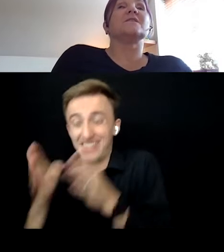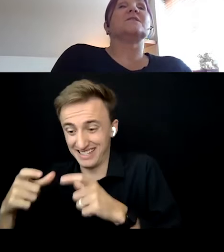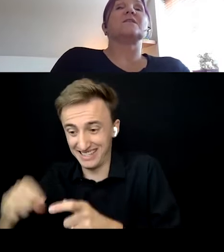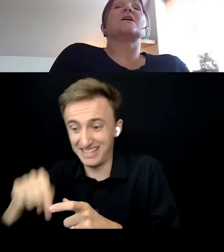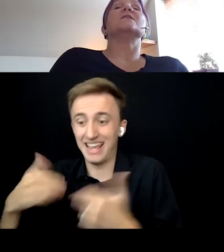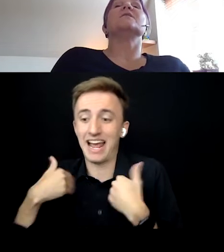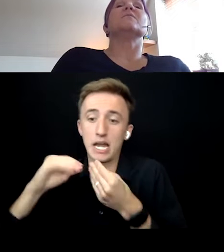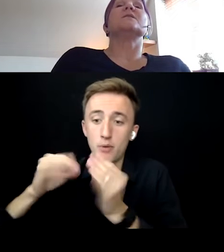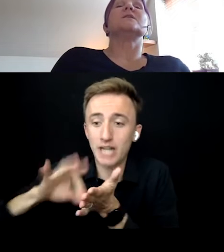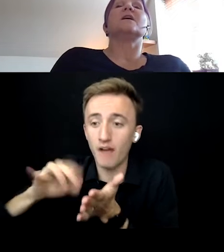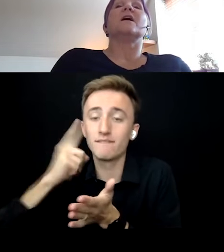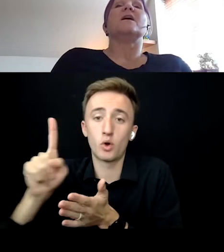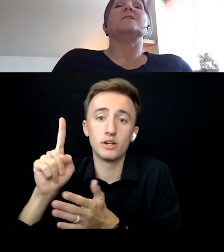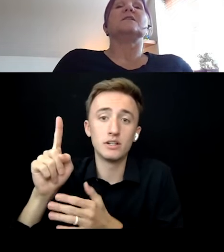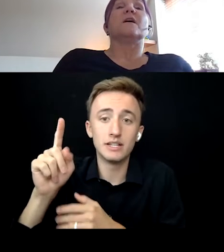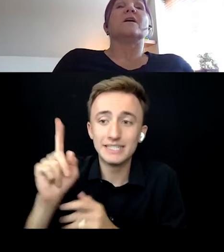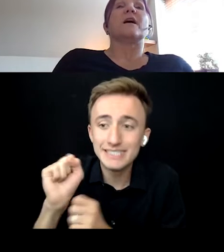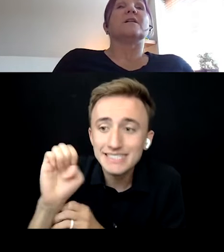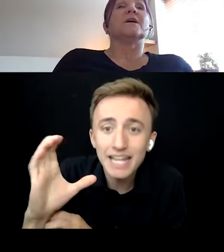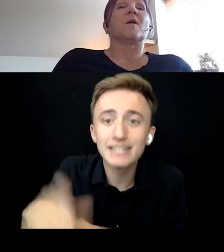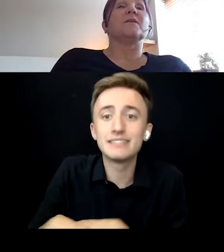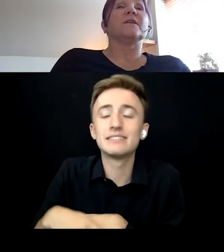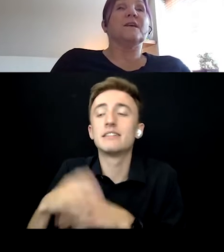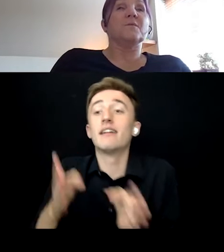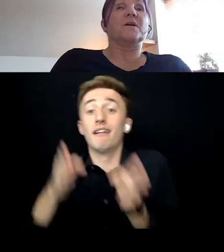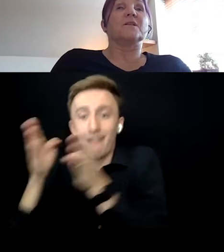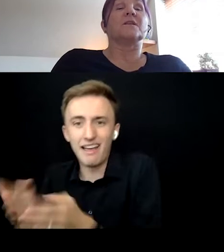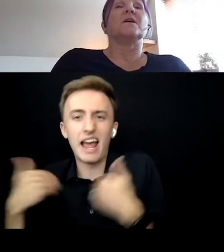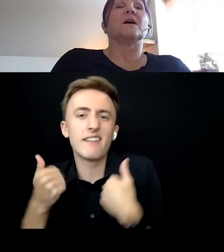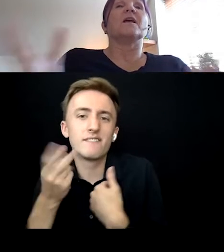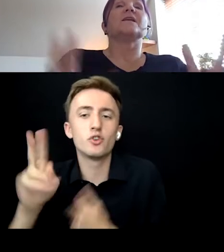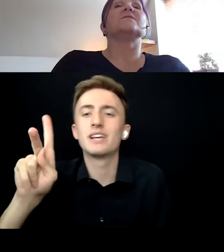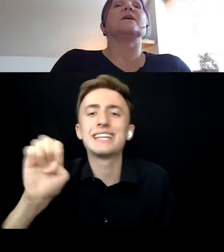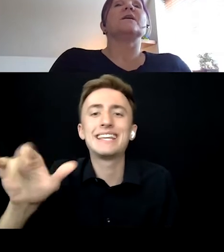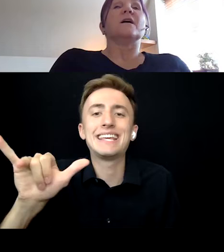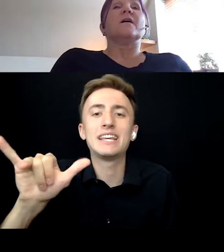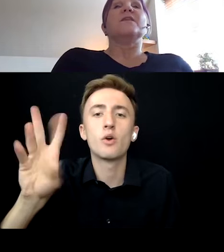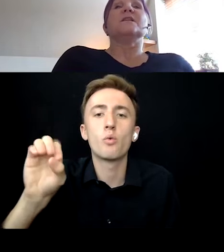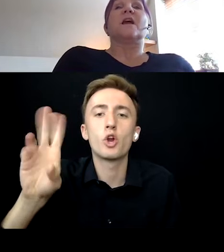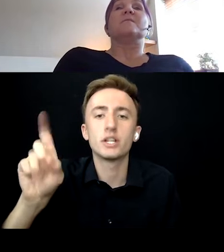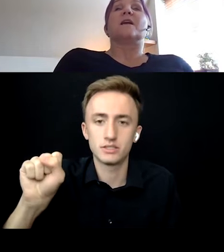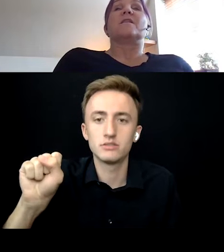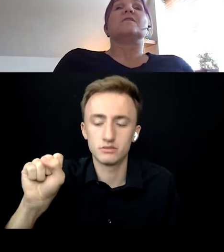in ten second increments, and the other held a couple of keywords. And then these came together